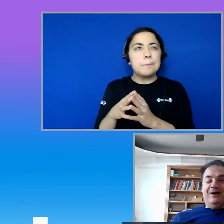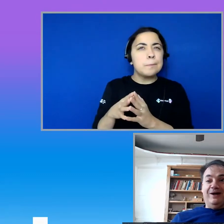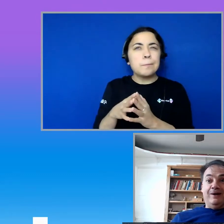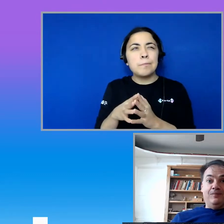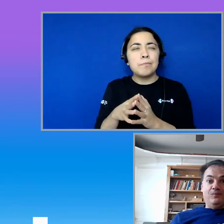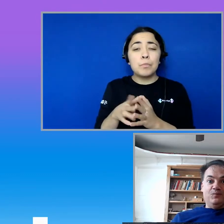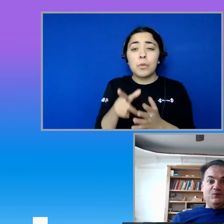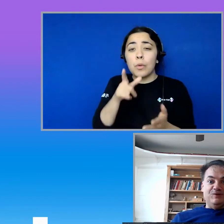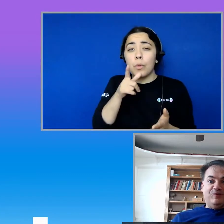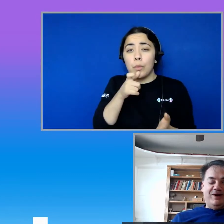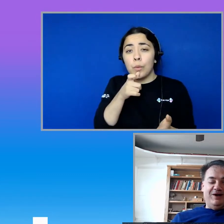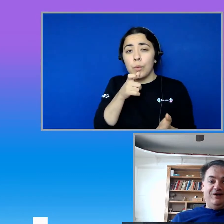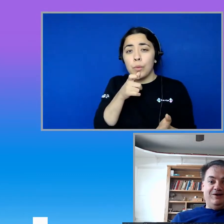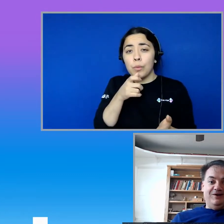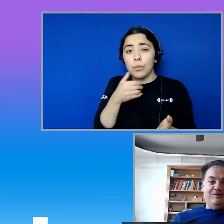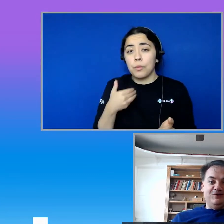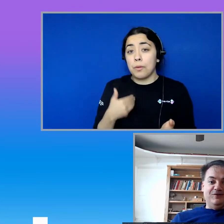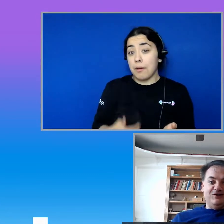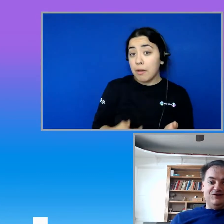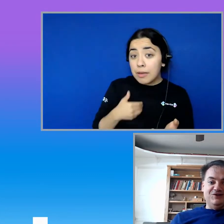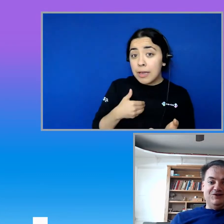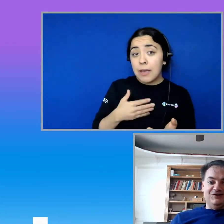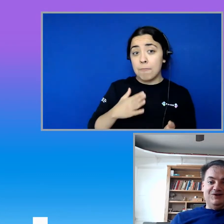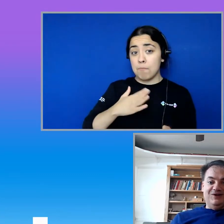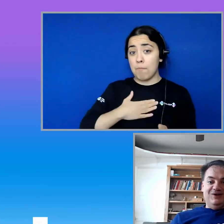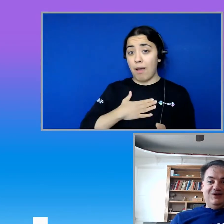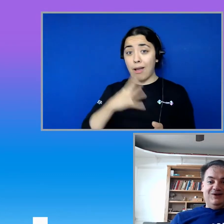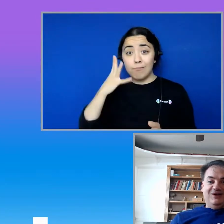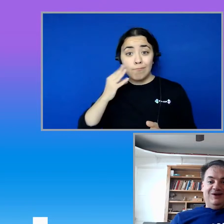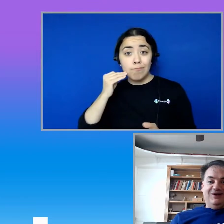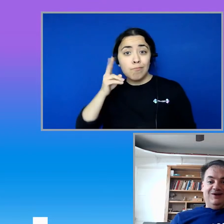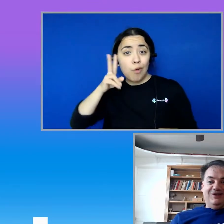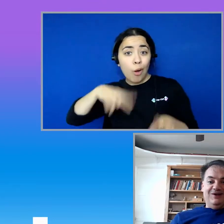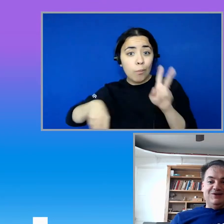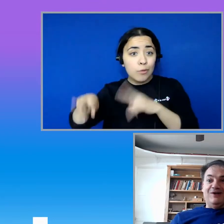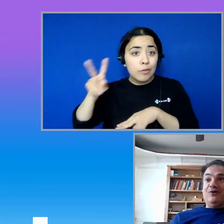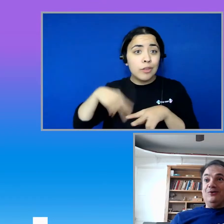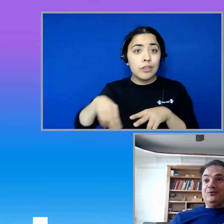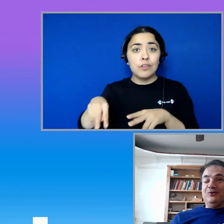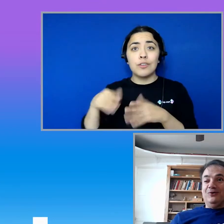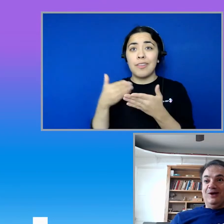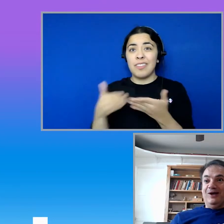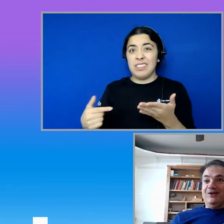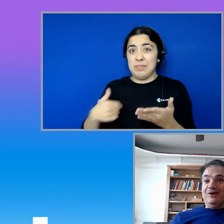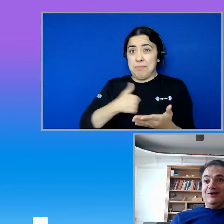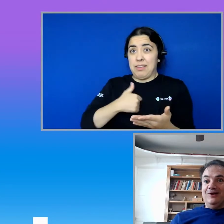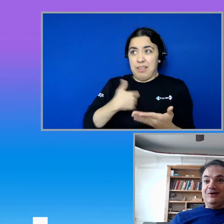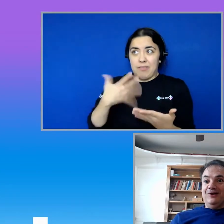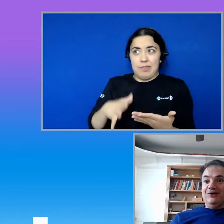about who I am. Some of my observations and, and things